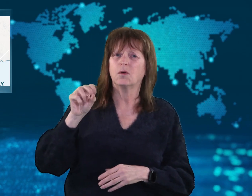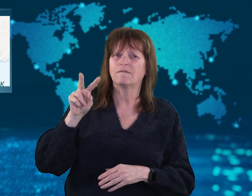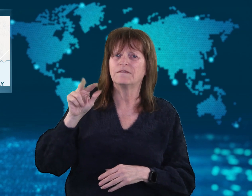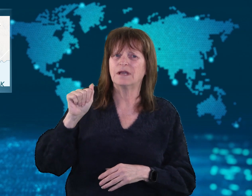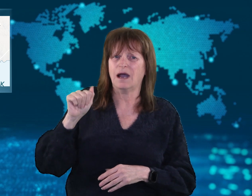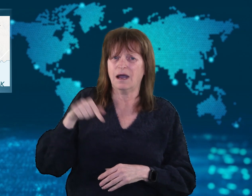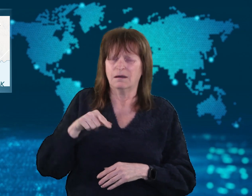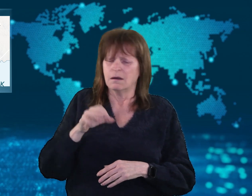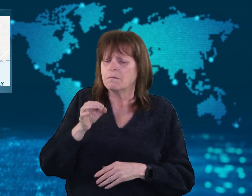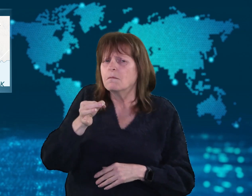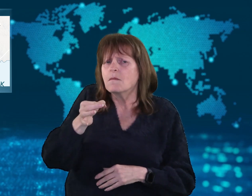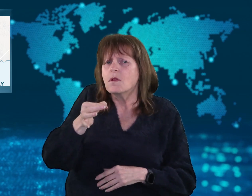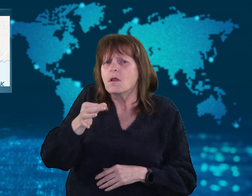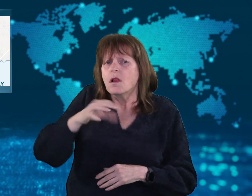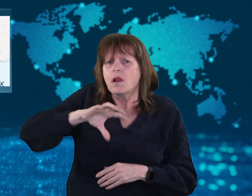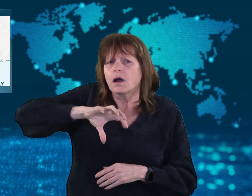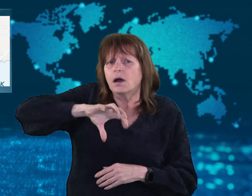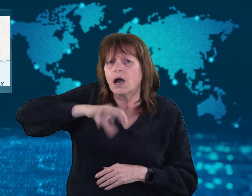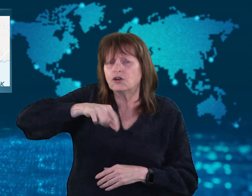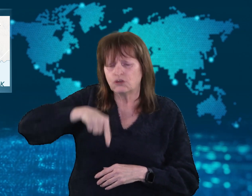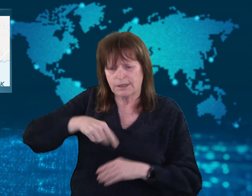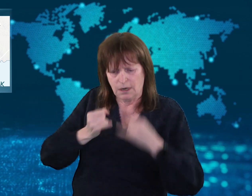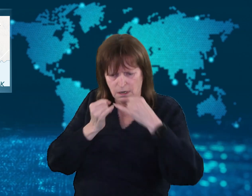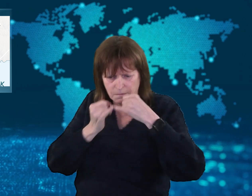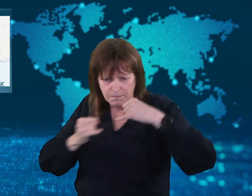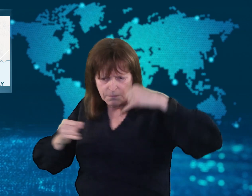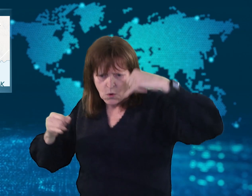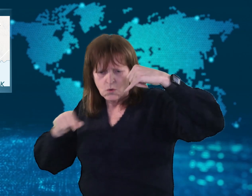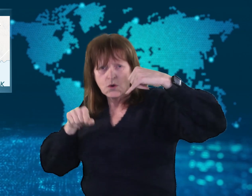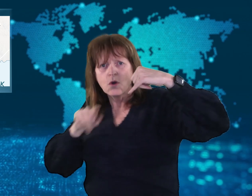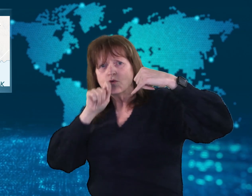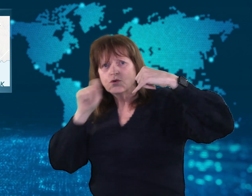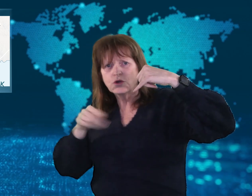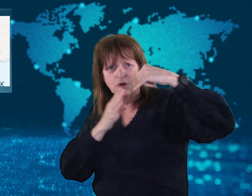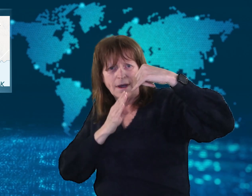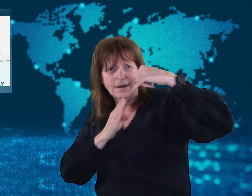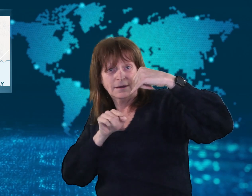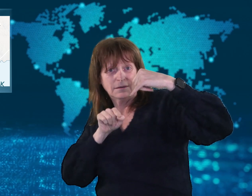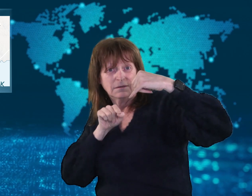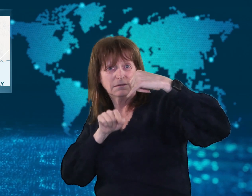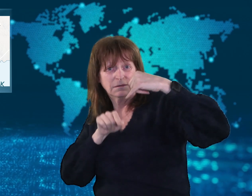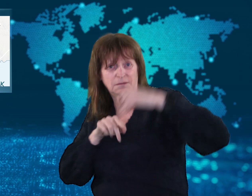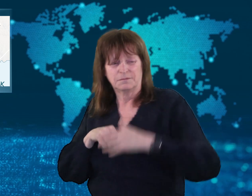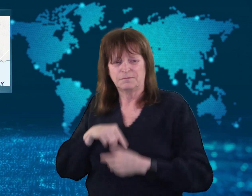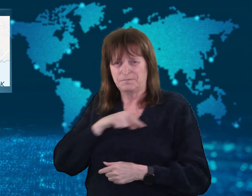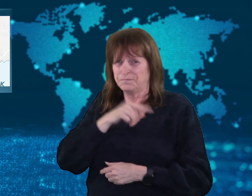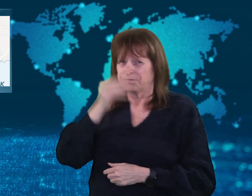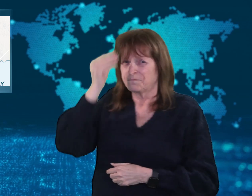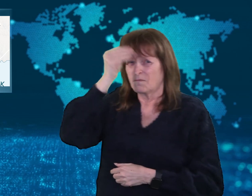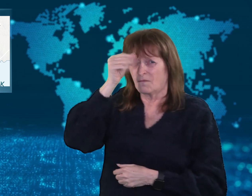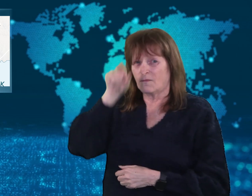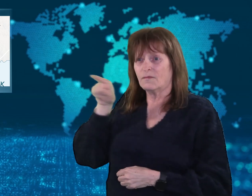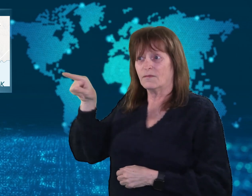a small country bordering Ukraine.